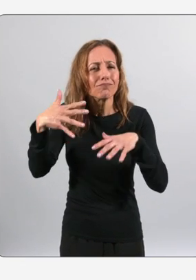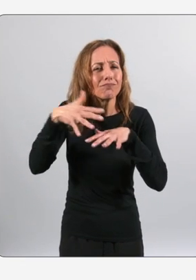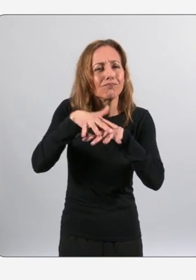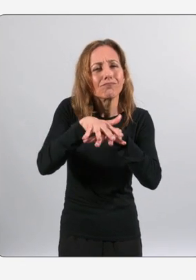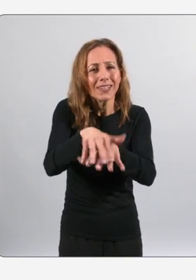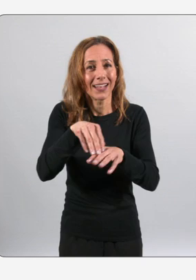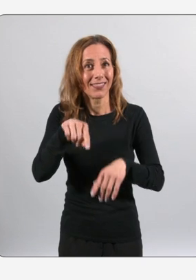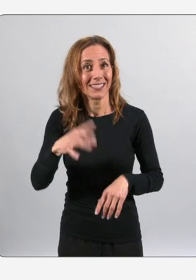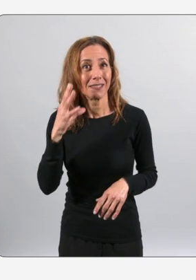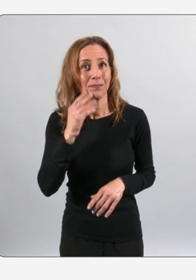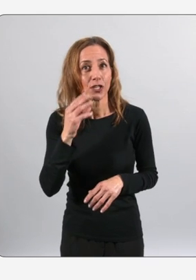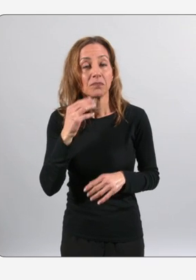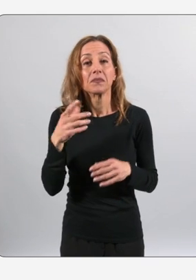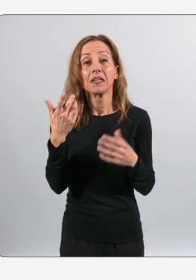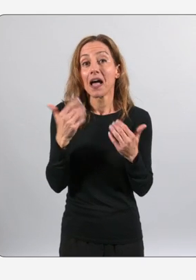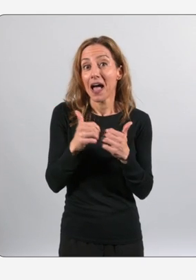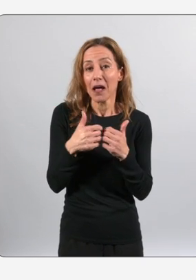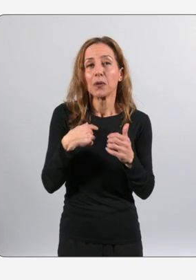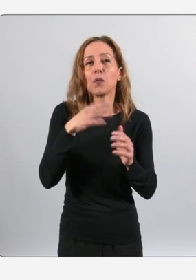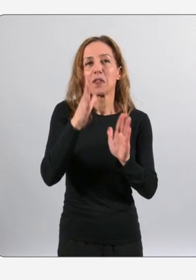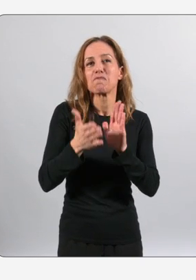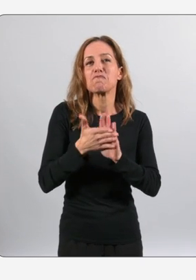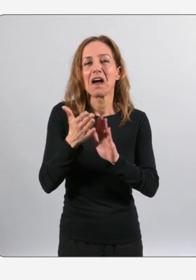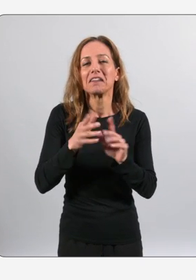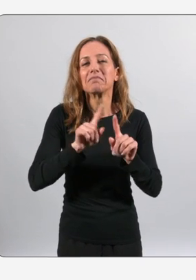And to do so, we are going to be running many experiments this year,